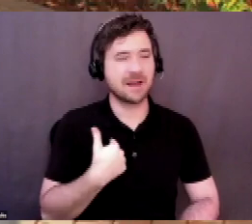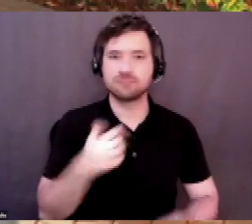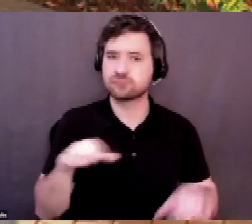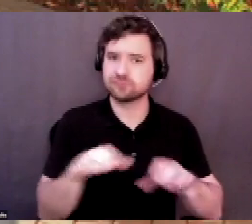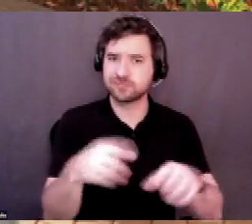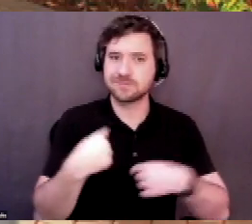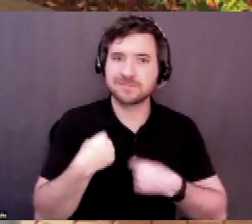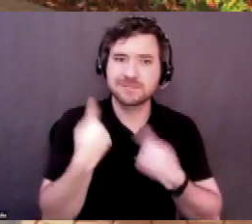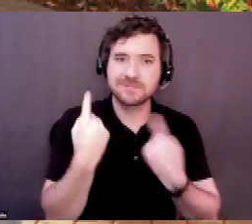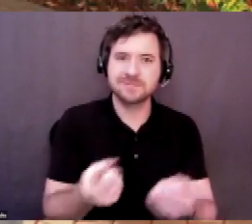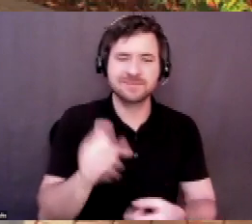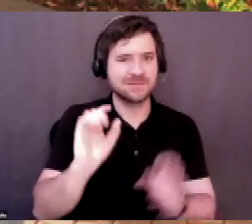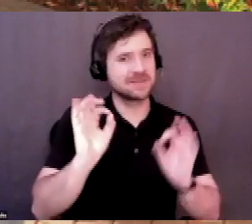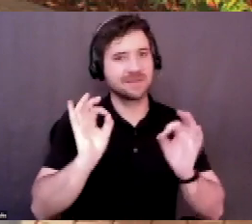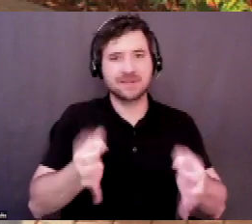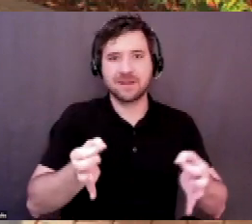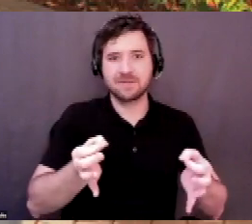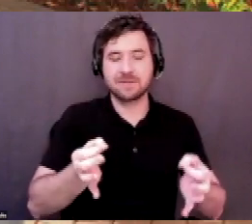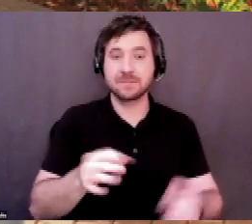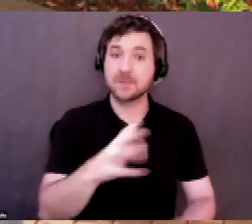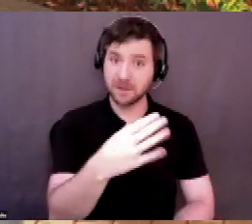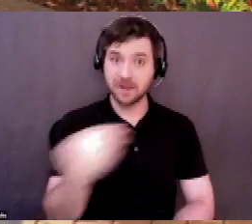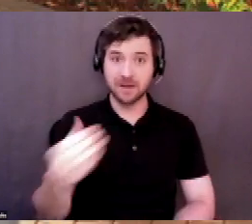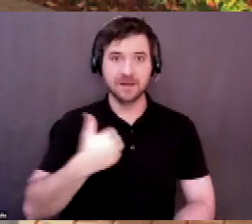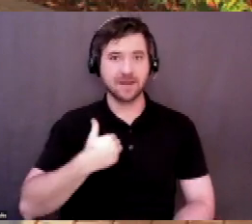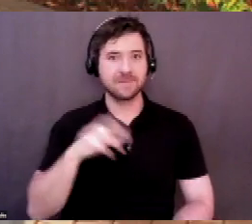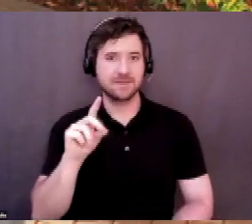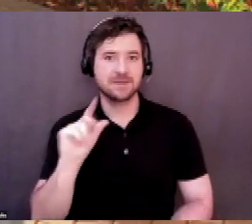Having a disability can